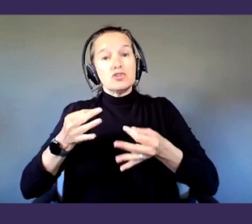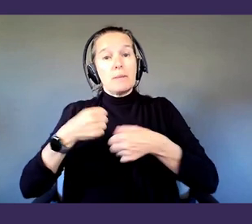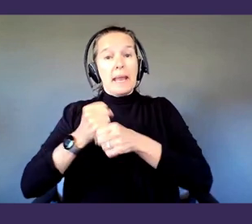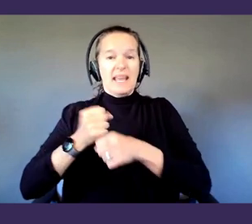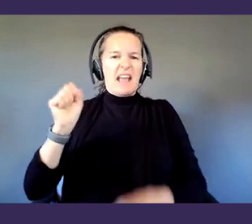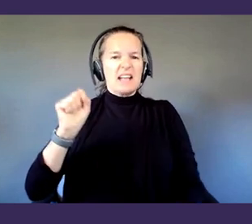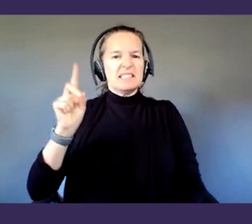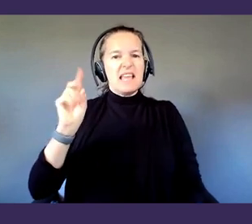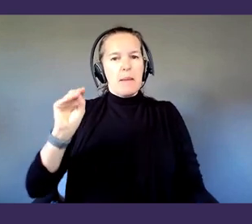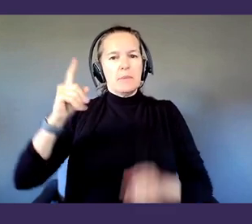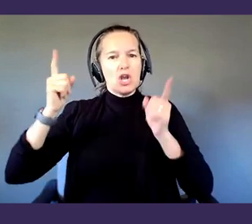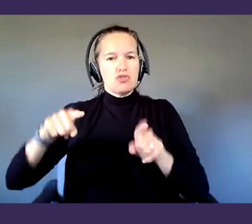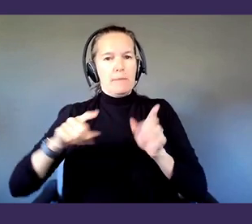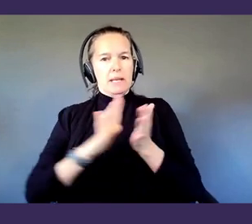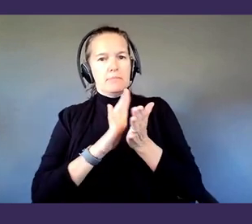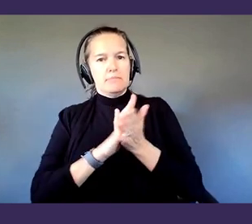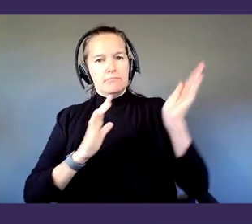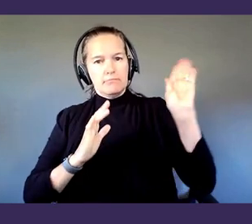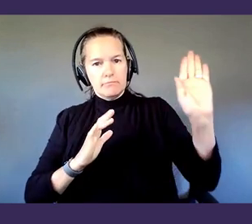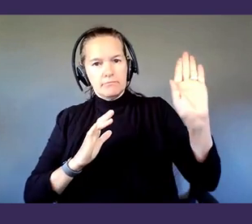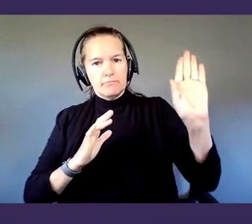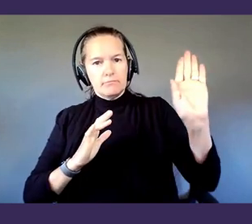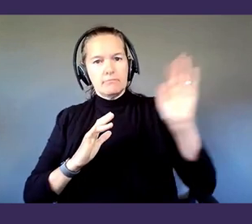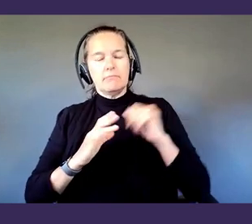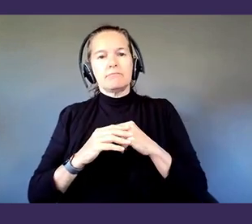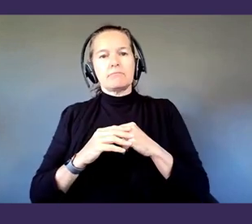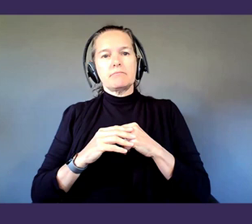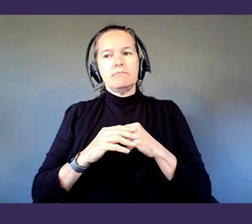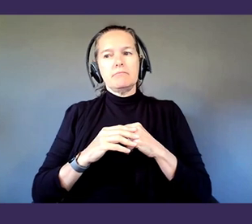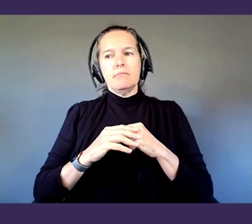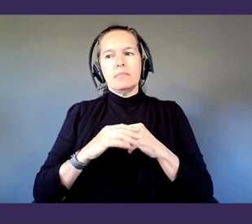that gives permission